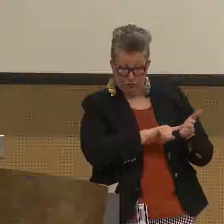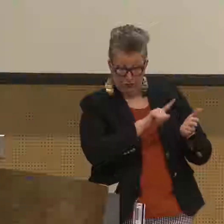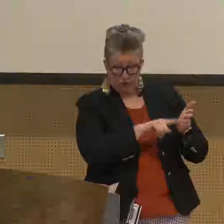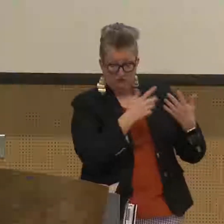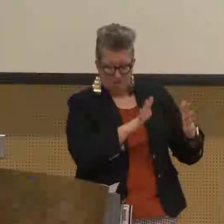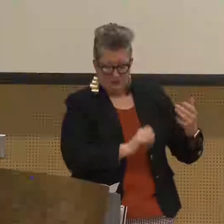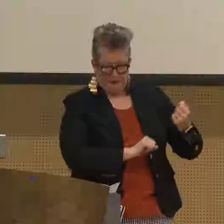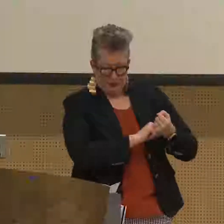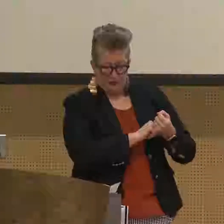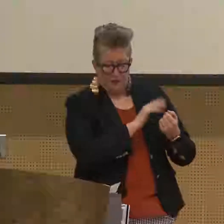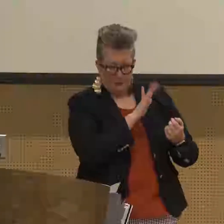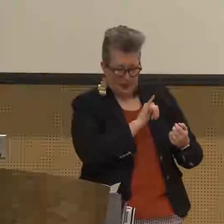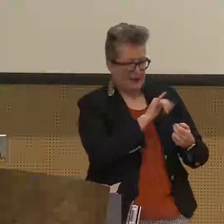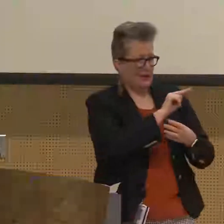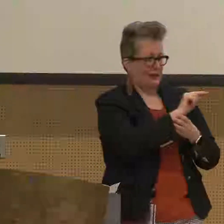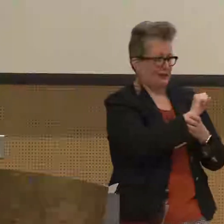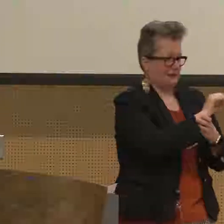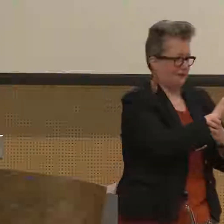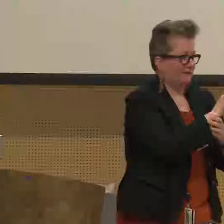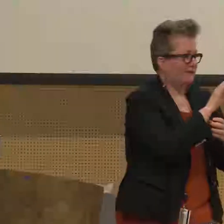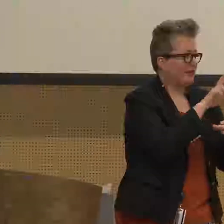of deaf children in Nicaragua.